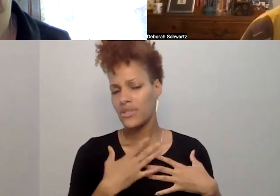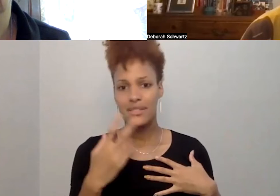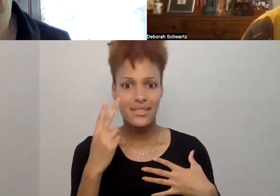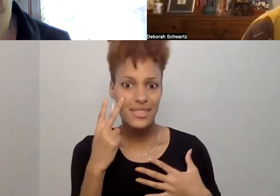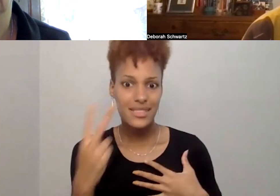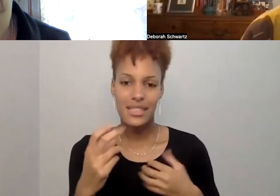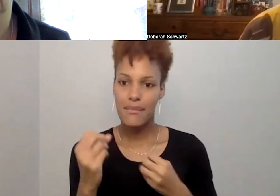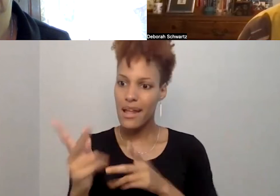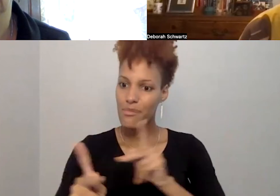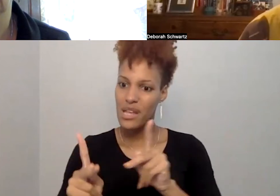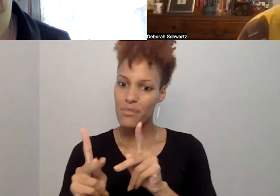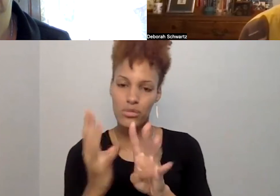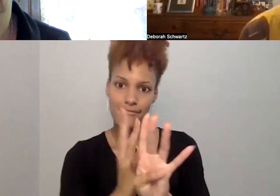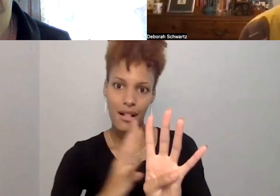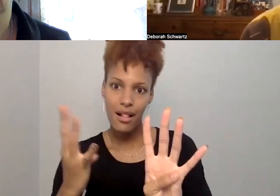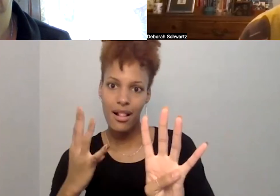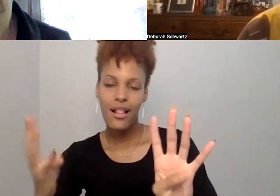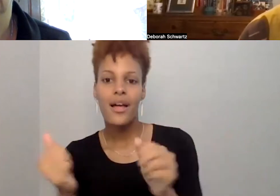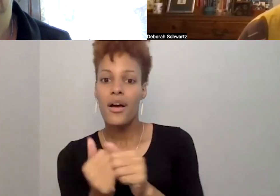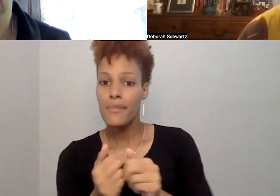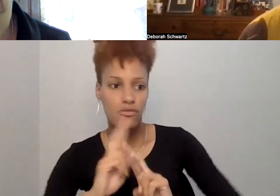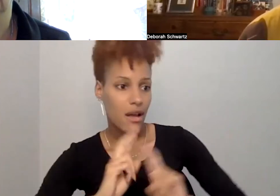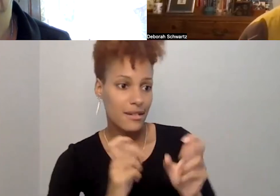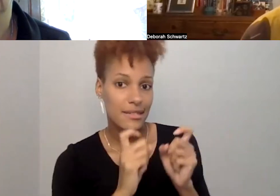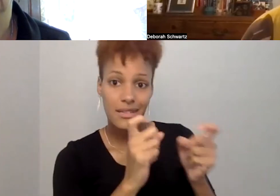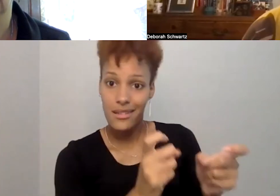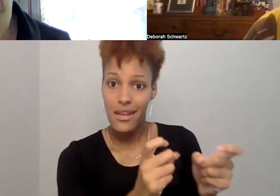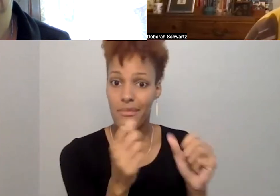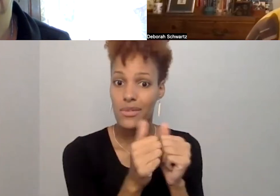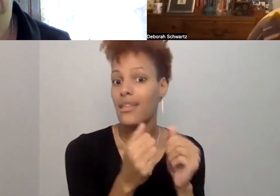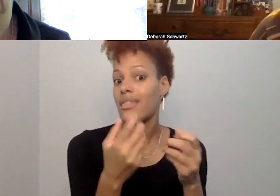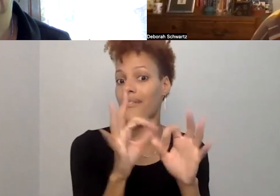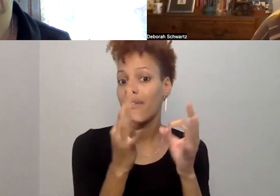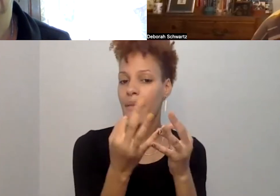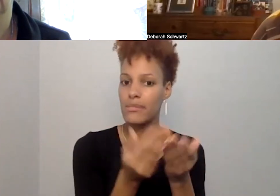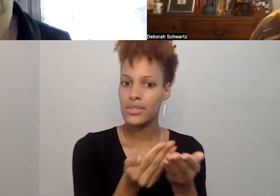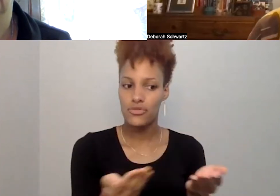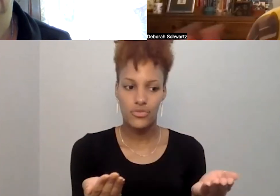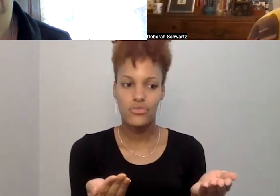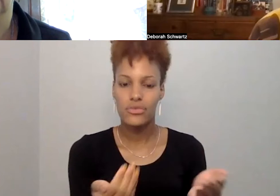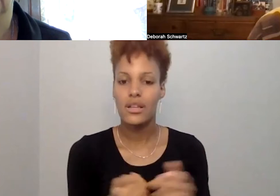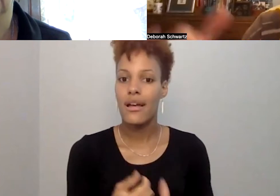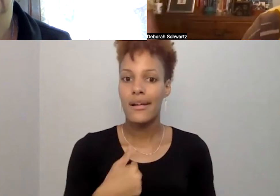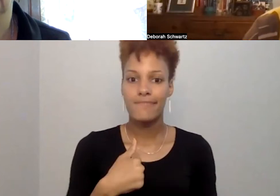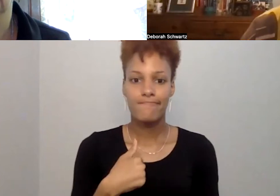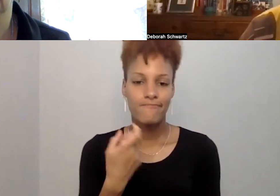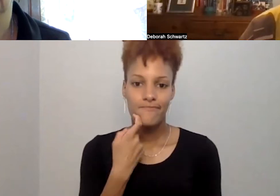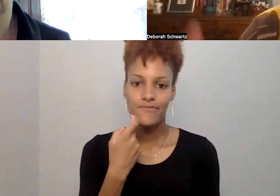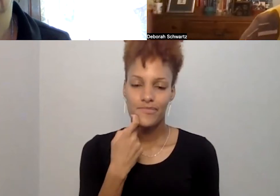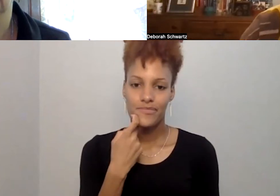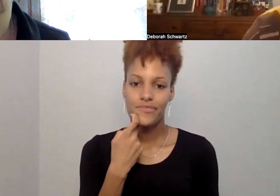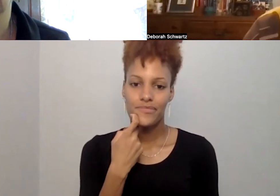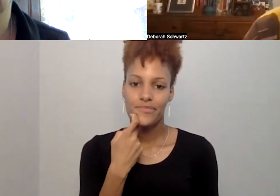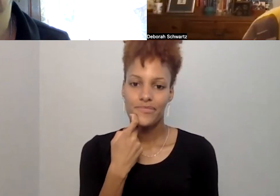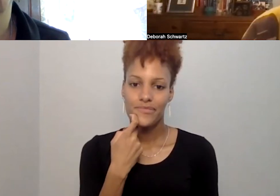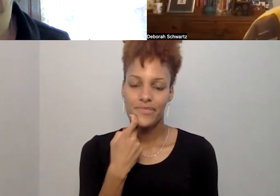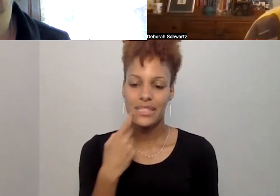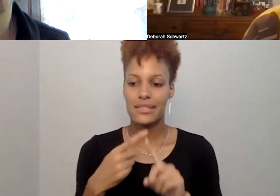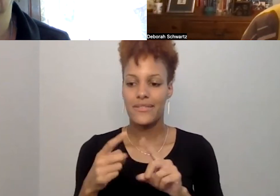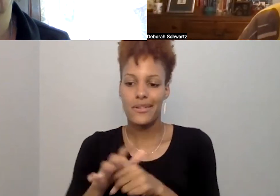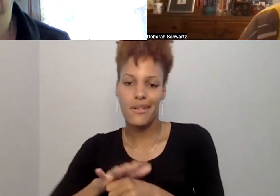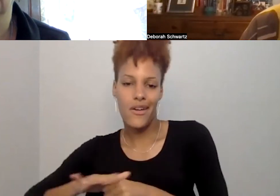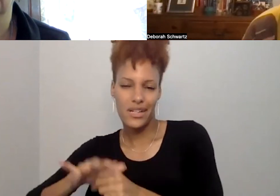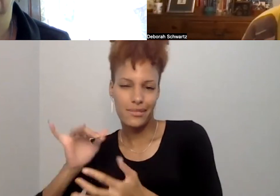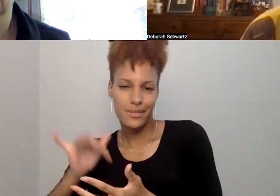forward with family materials. I have recently, in a very different area of study, been talking